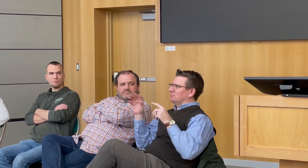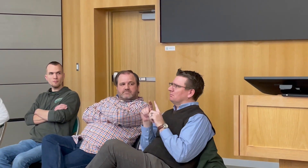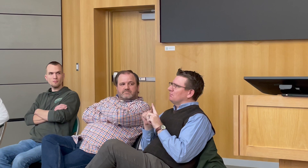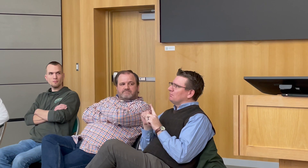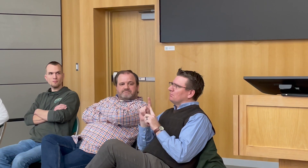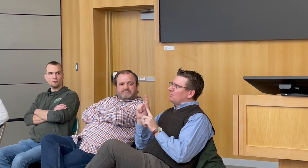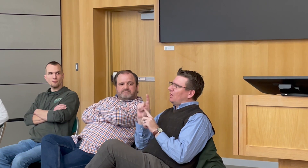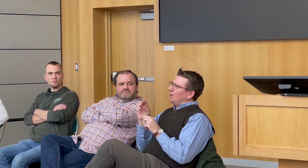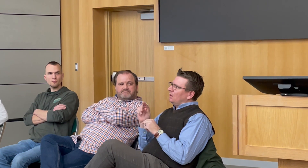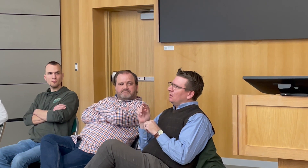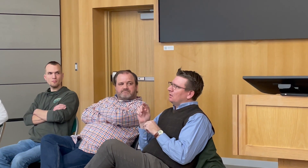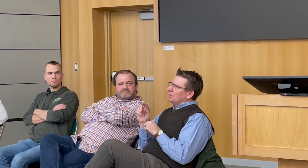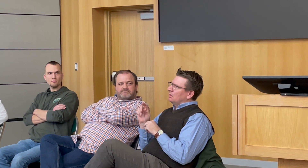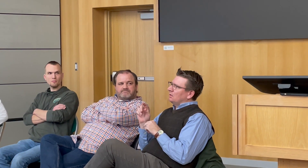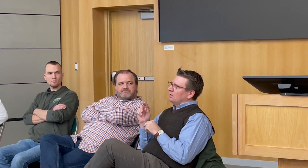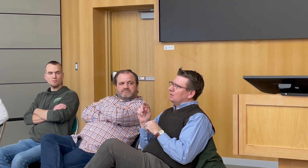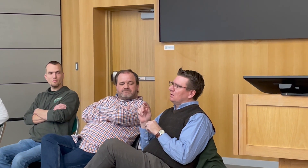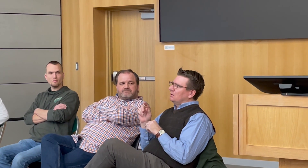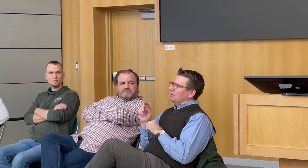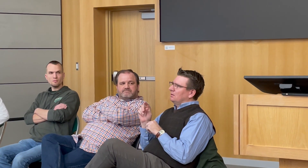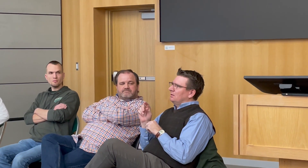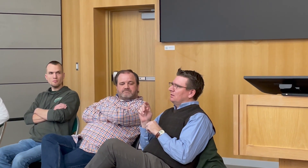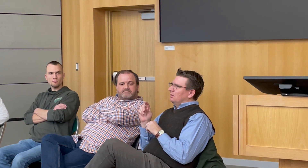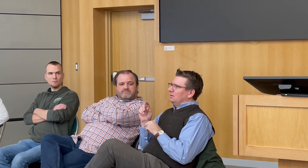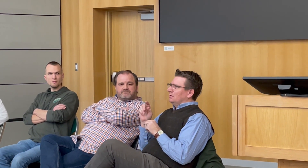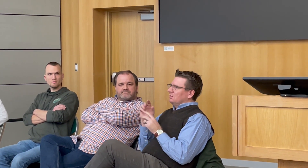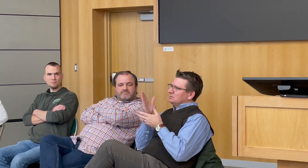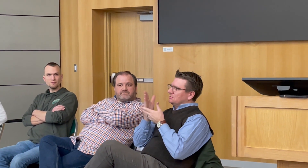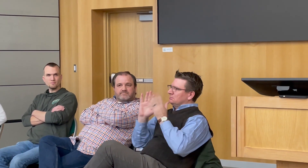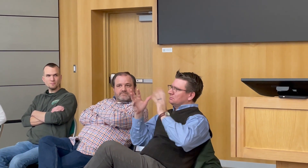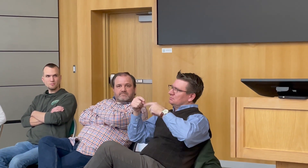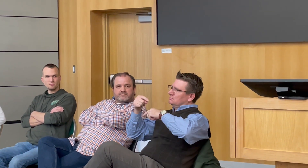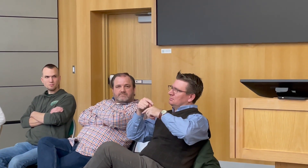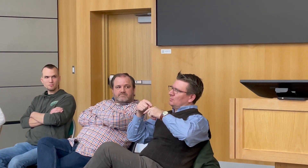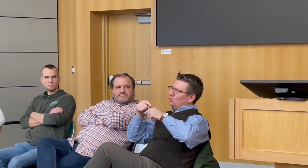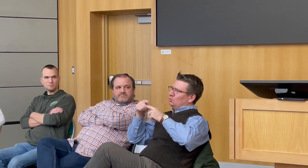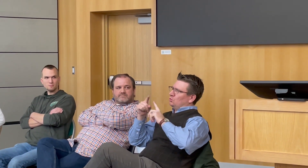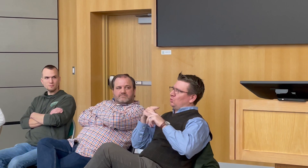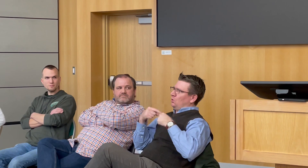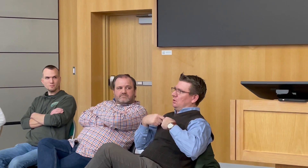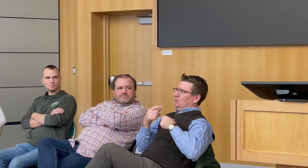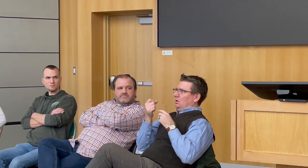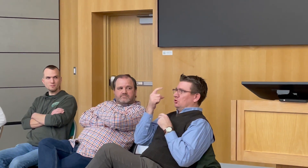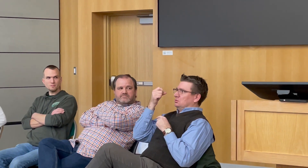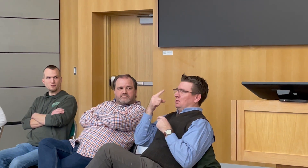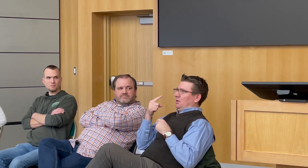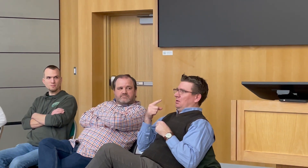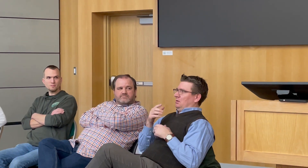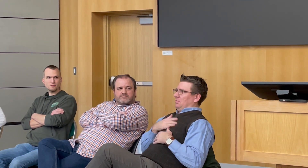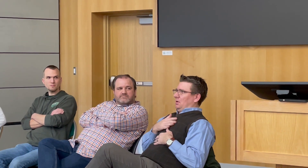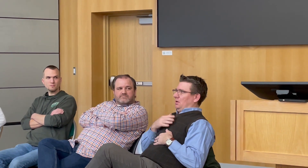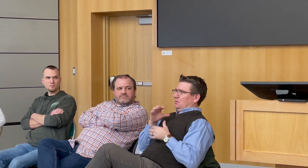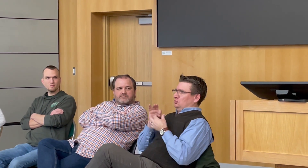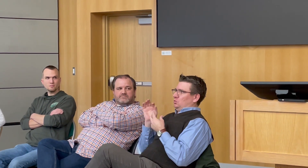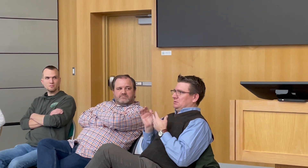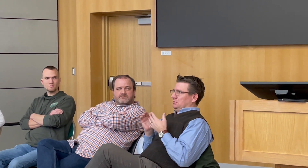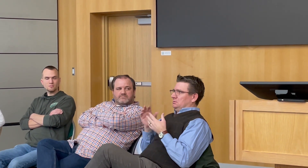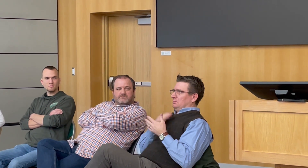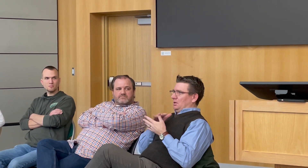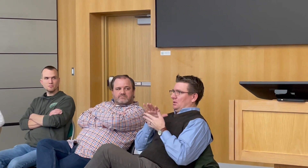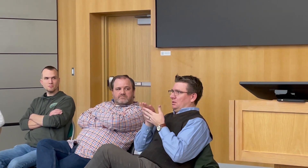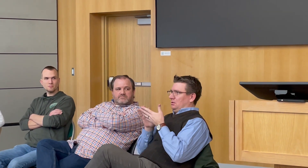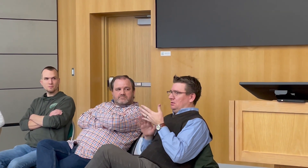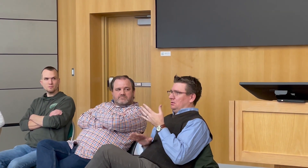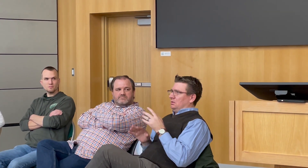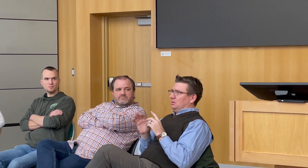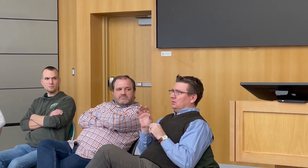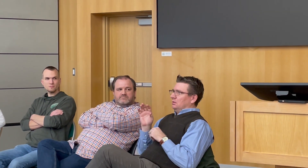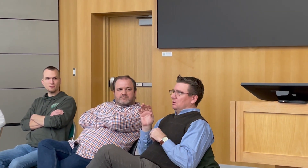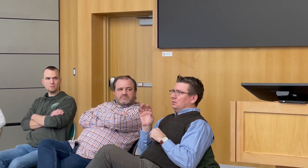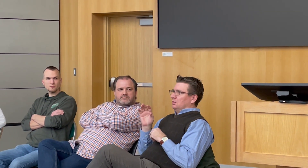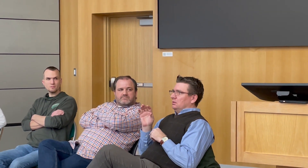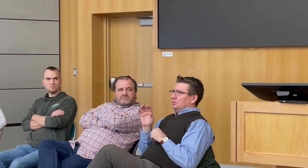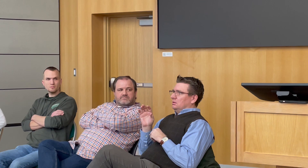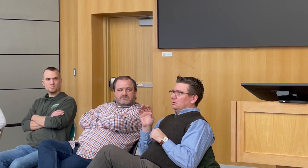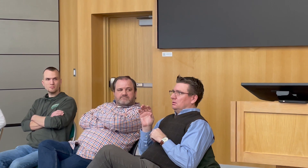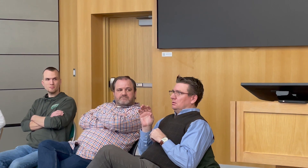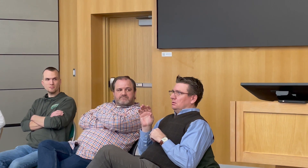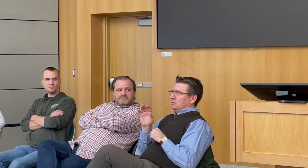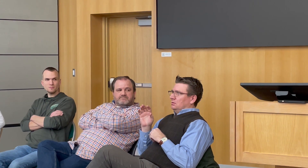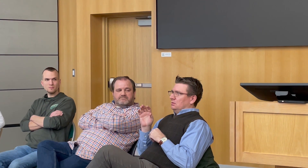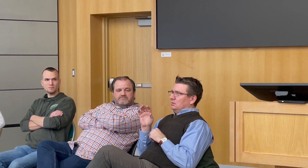of gray there for me and many diverse answers all that to say that when I look at my choices before